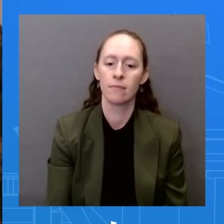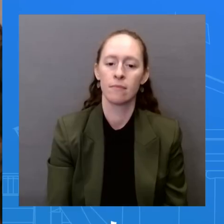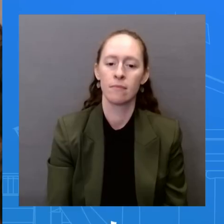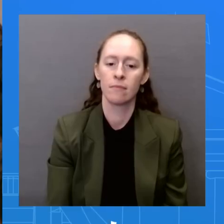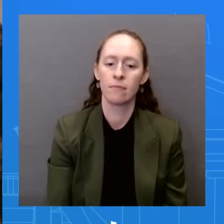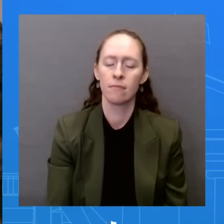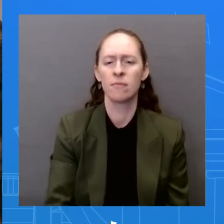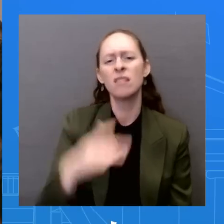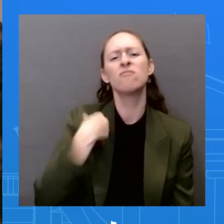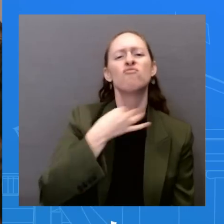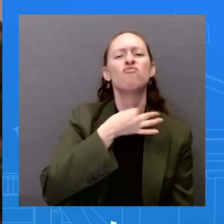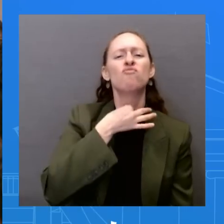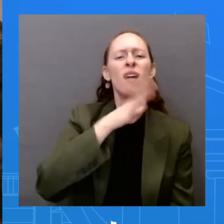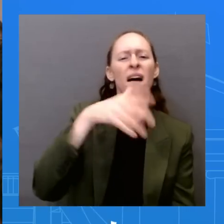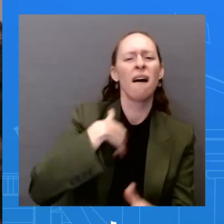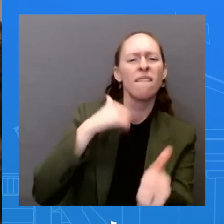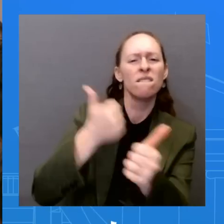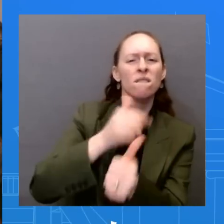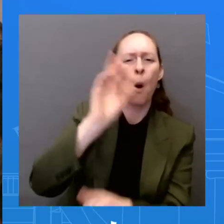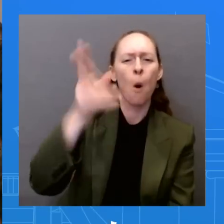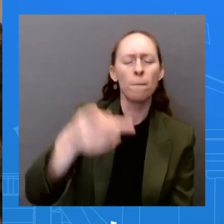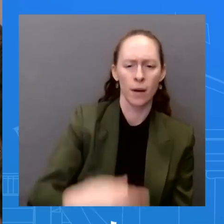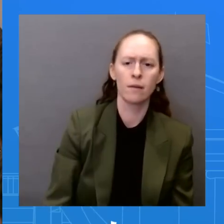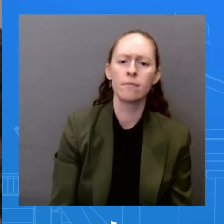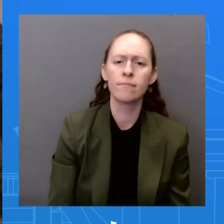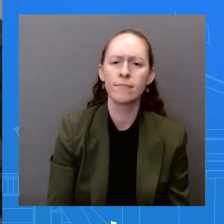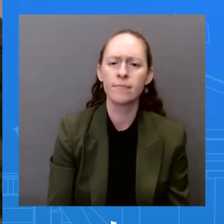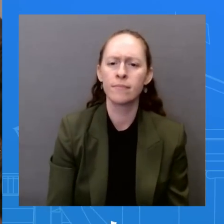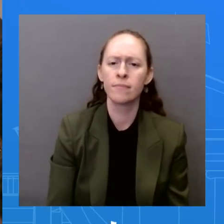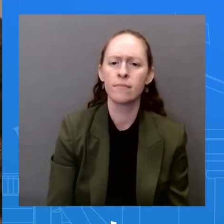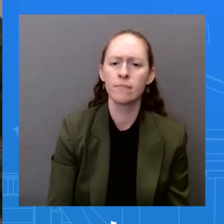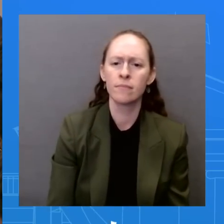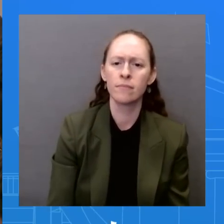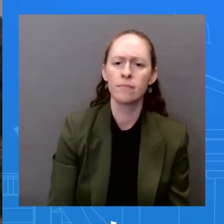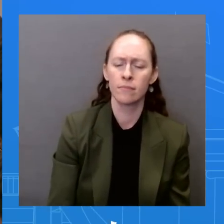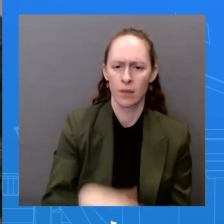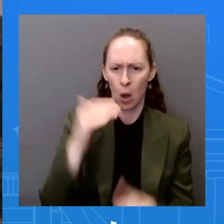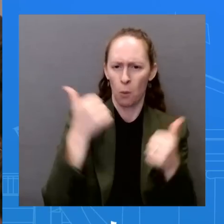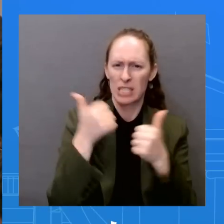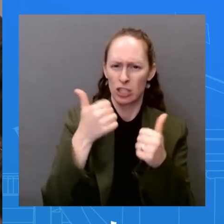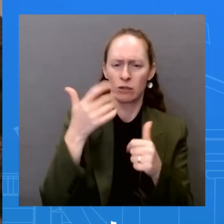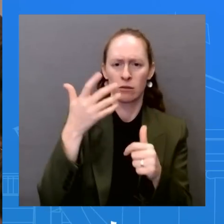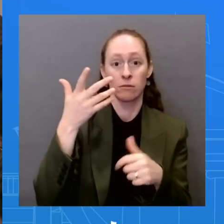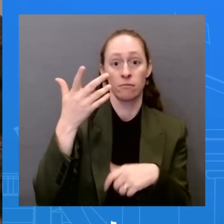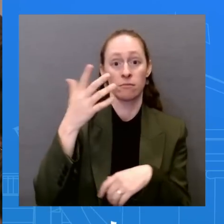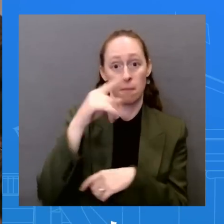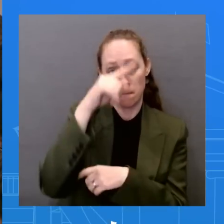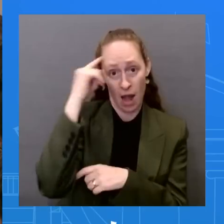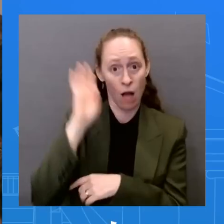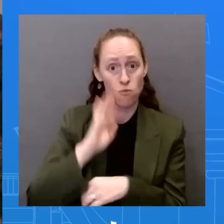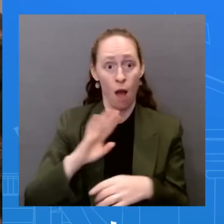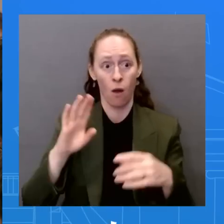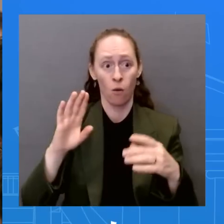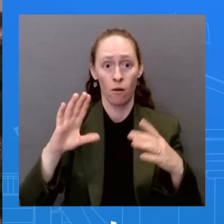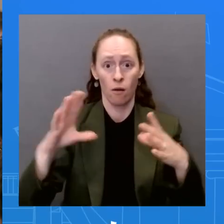particularly those in the Black and brown community, that can help get the message out? And then once you work with them,